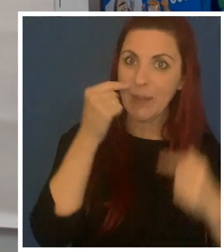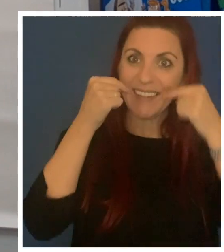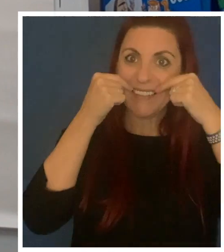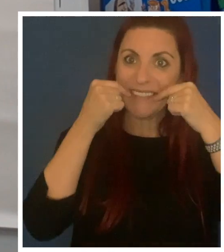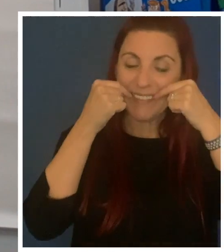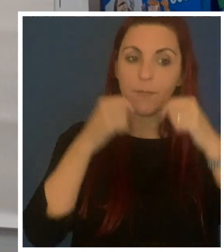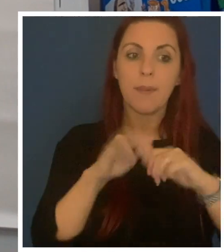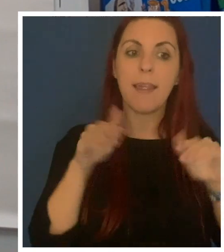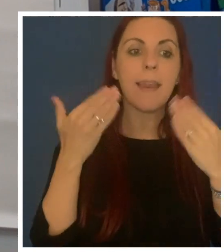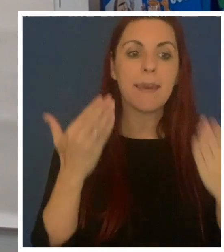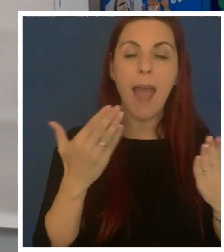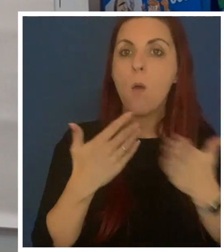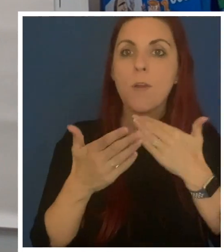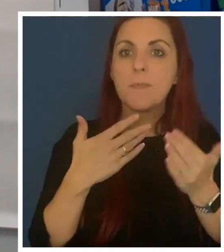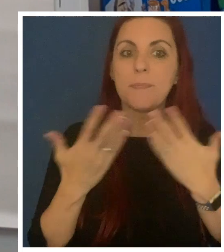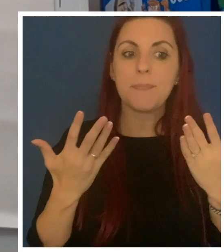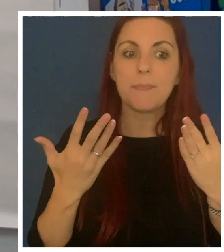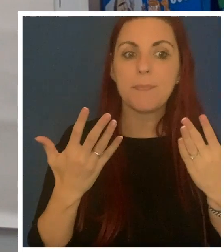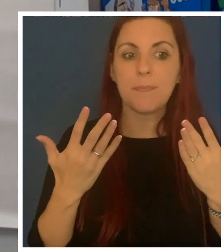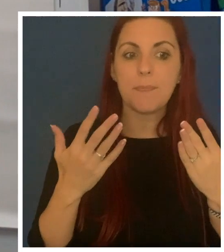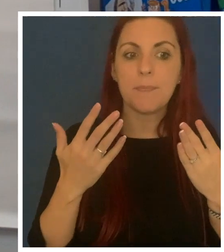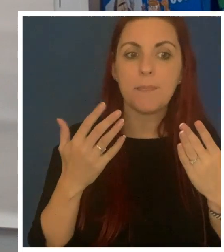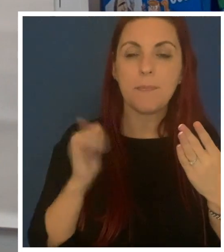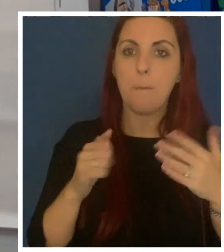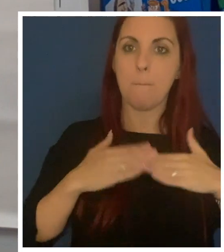Next thing we're going to do is Sparkie's body.